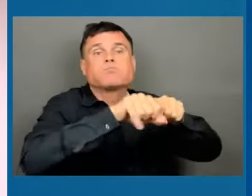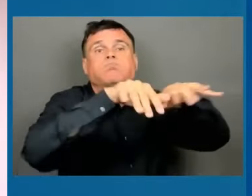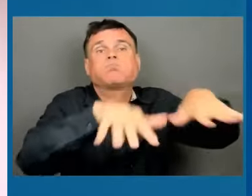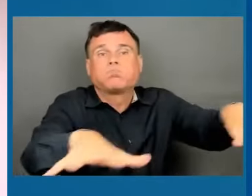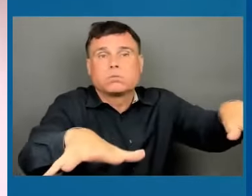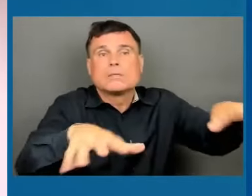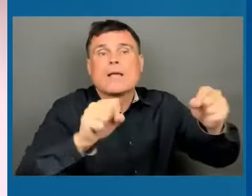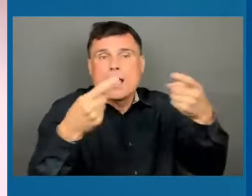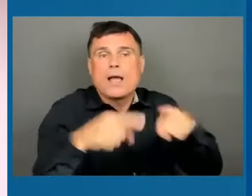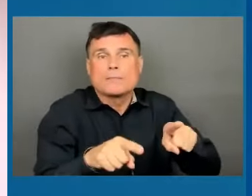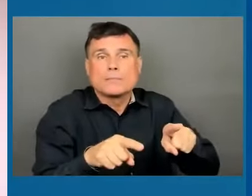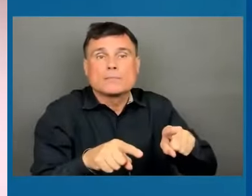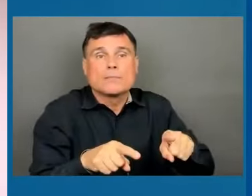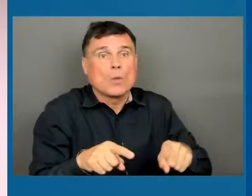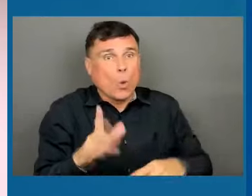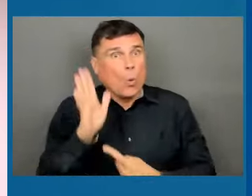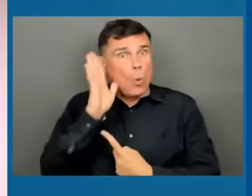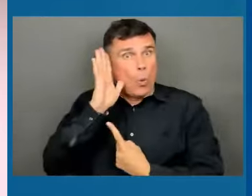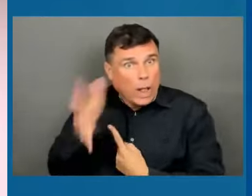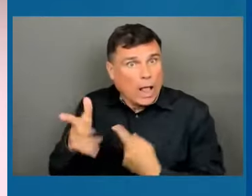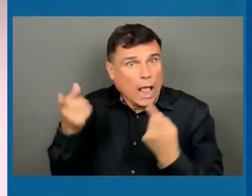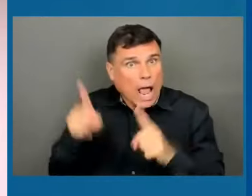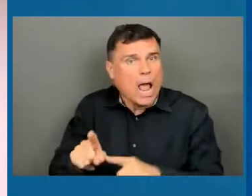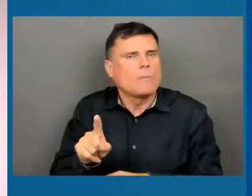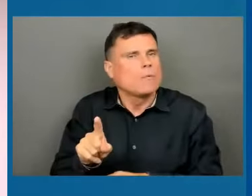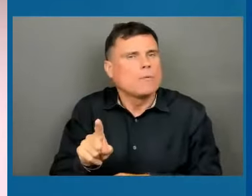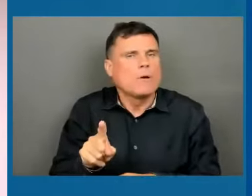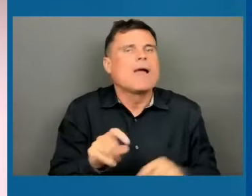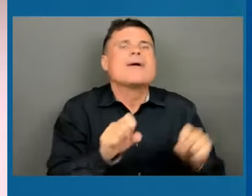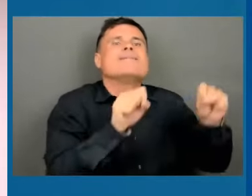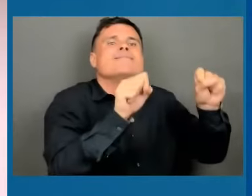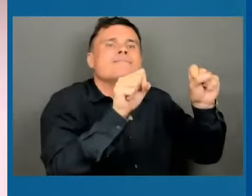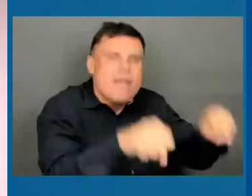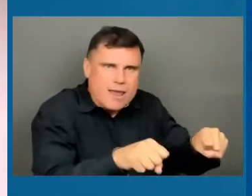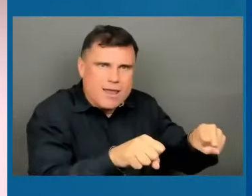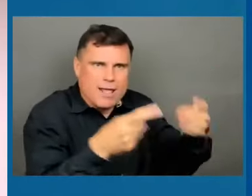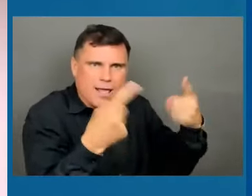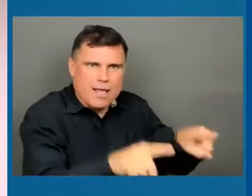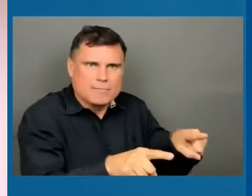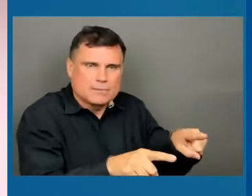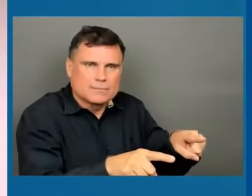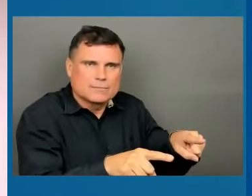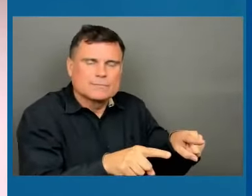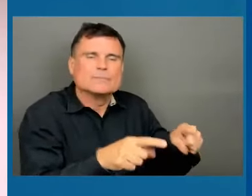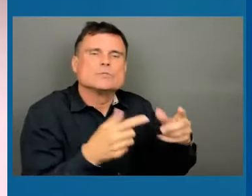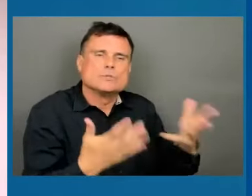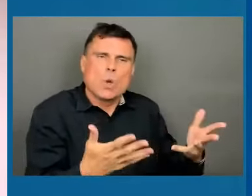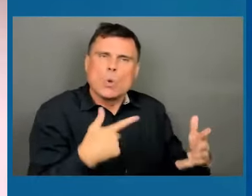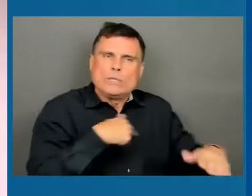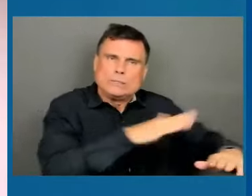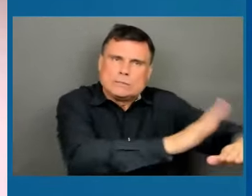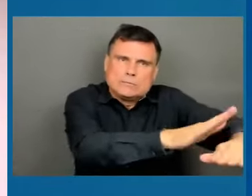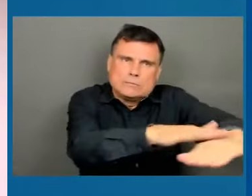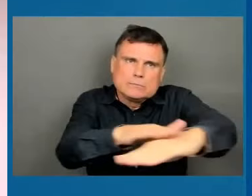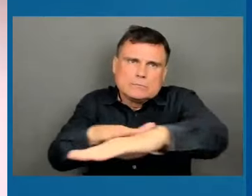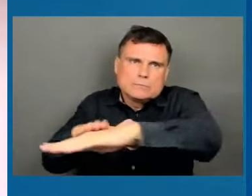lower Fraser. We also know that